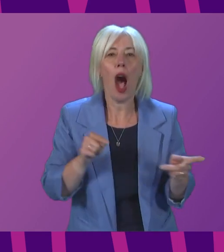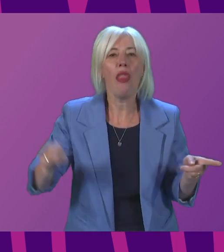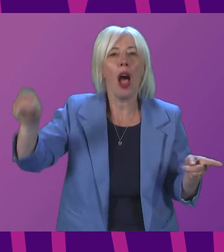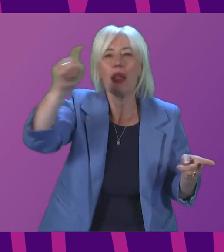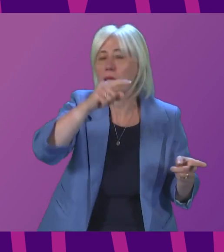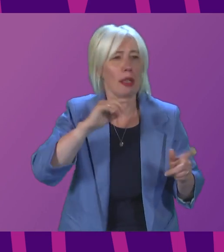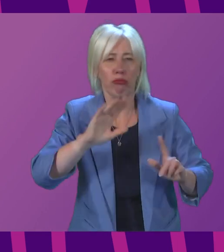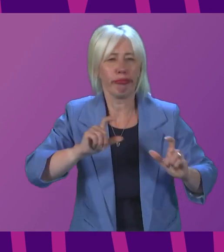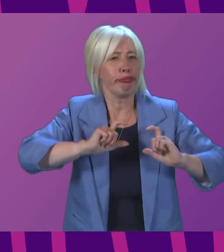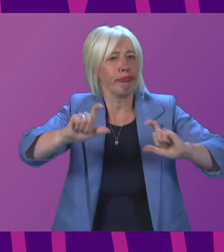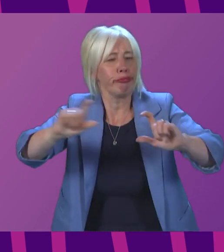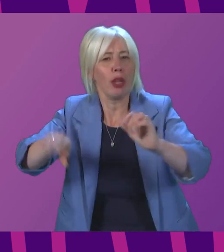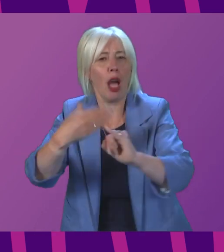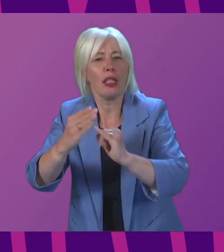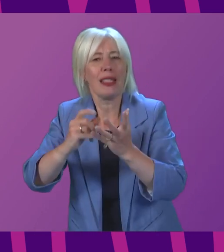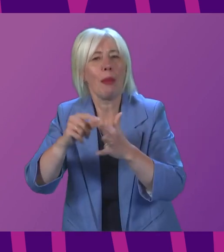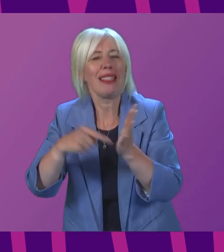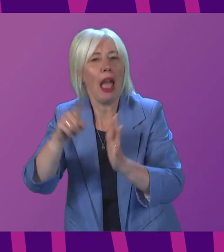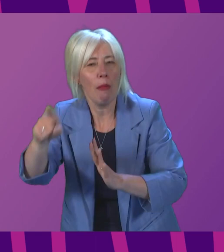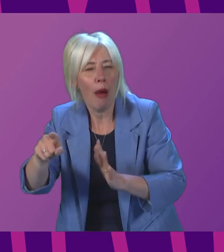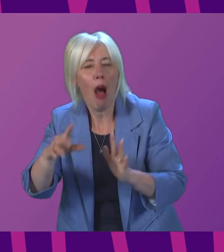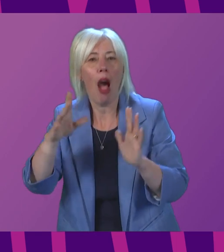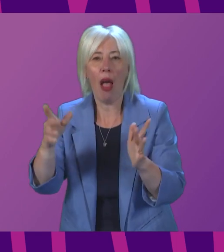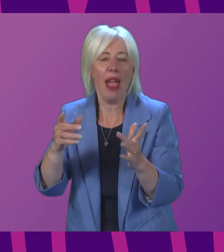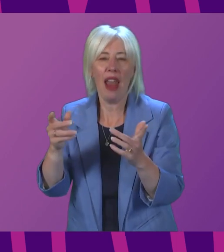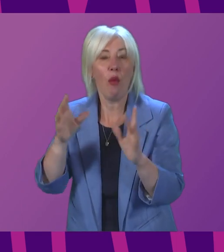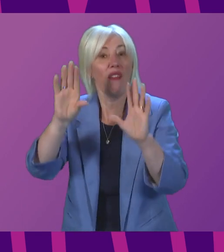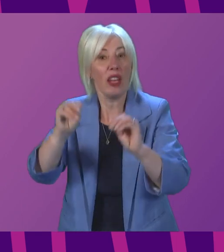employment until September and, indeed, redeployment in the national health service.